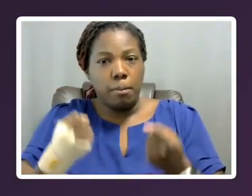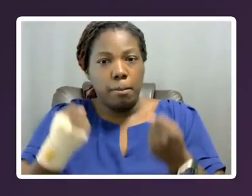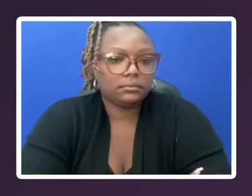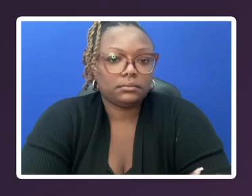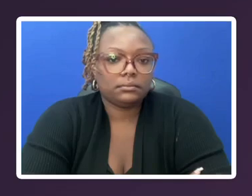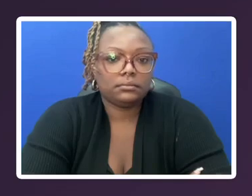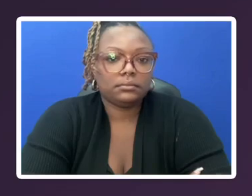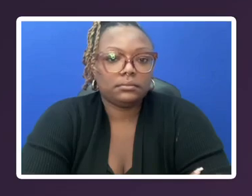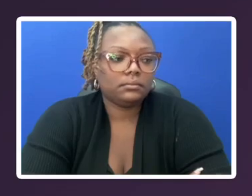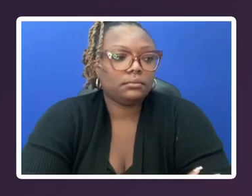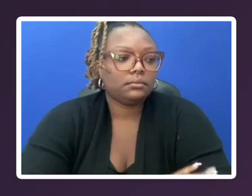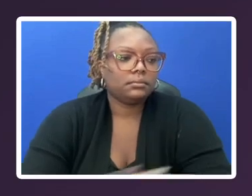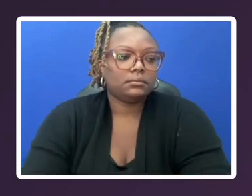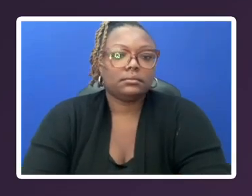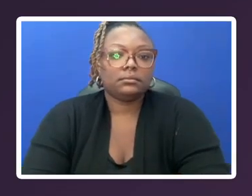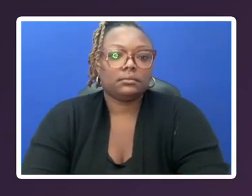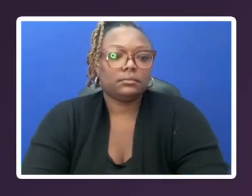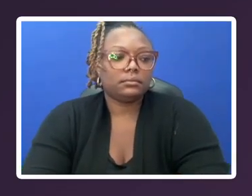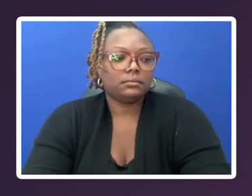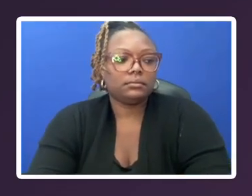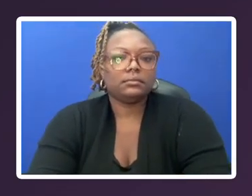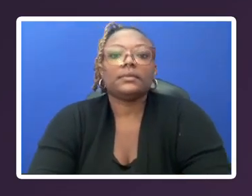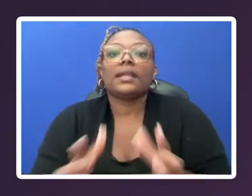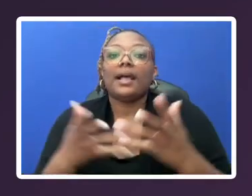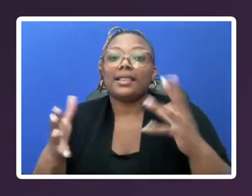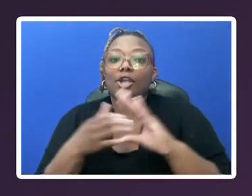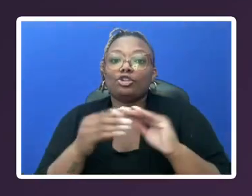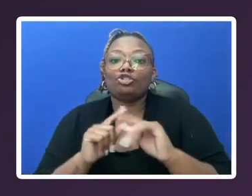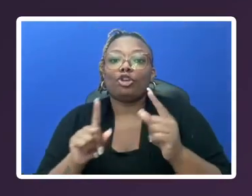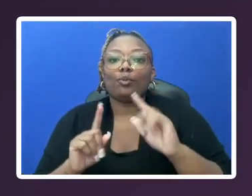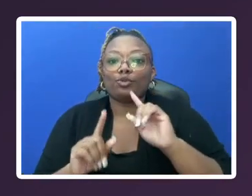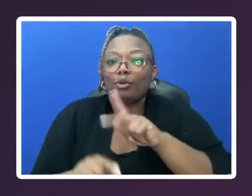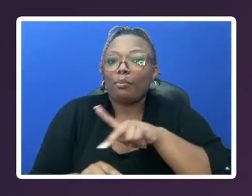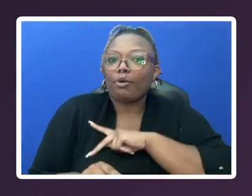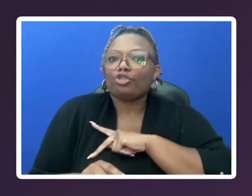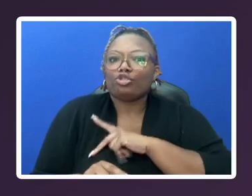them, like it was a different level of seriousness once they got through the weeds of figuring out